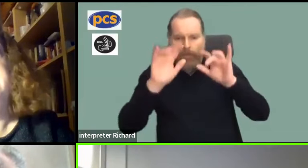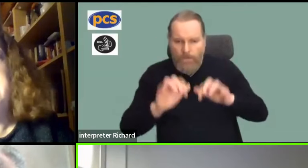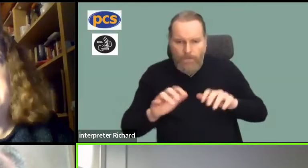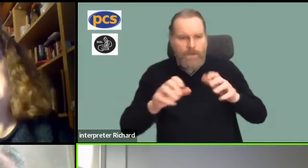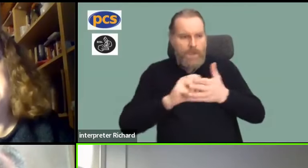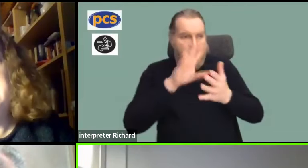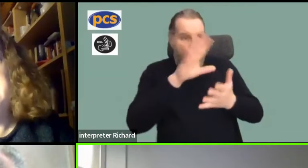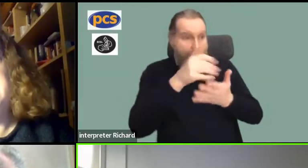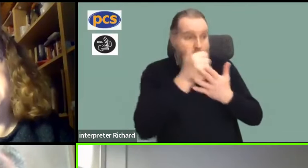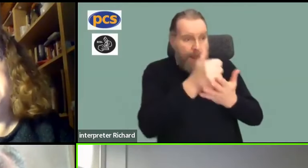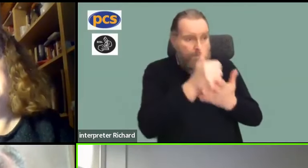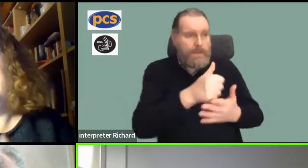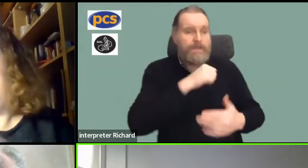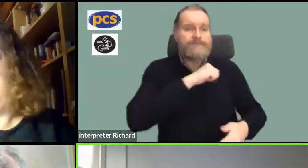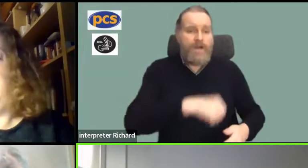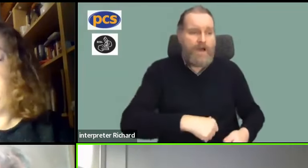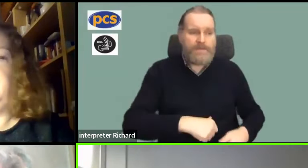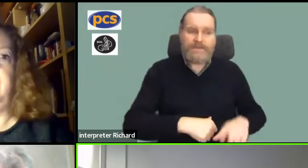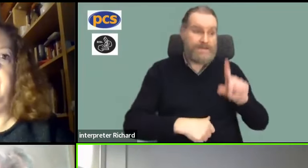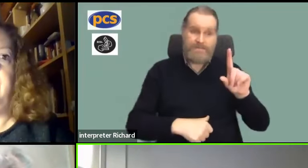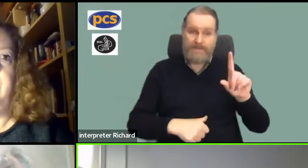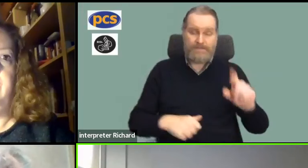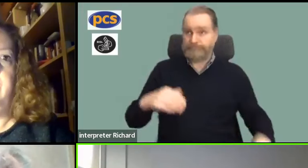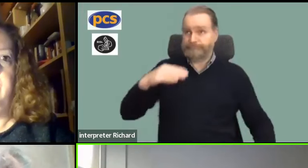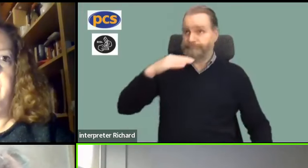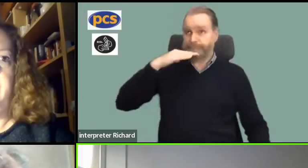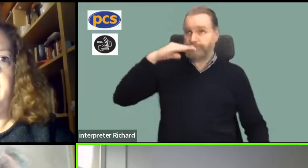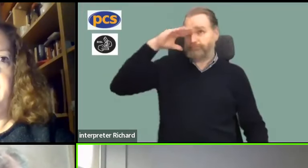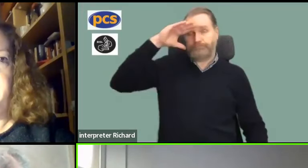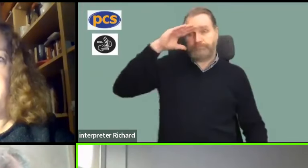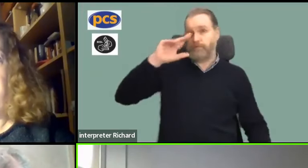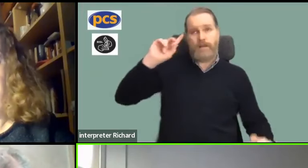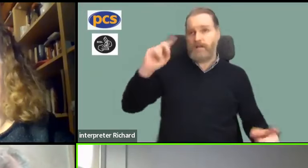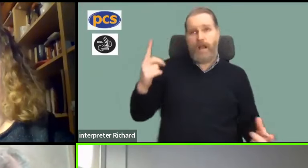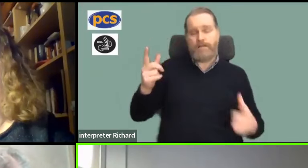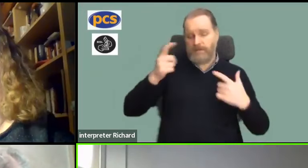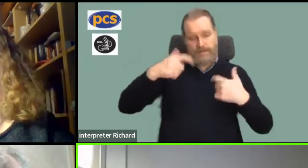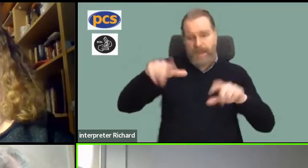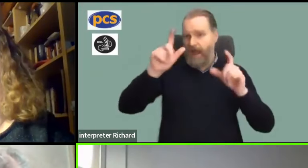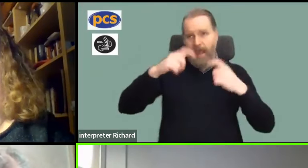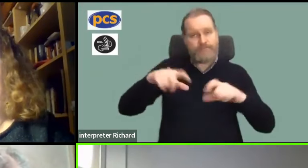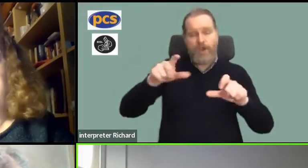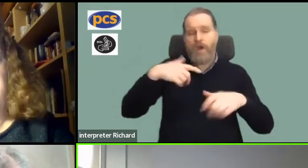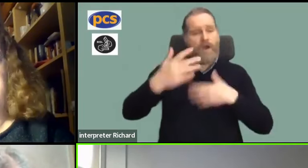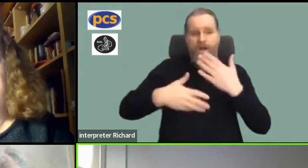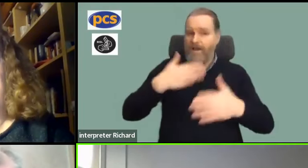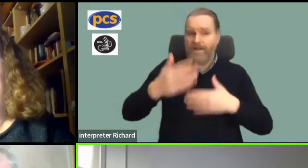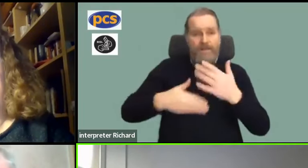from day to day instead from day to day. they have to take strike, action. tion. Most of Most of our offices are